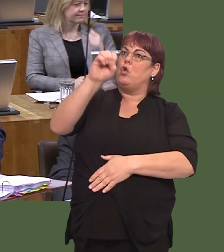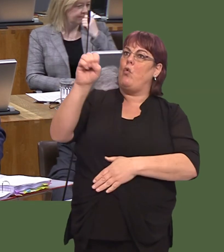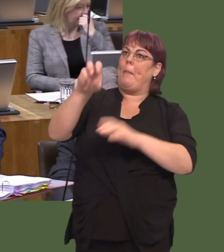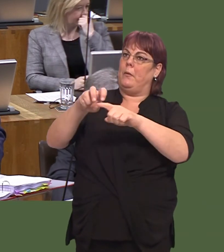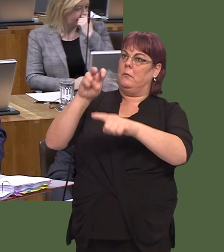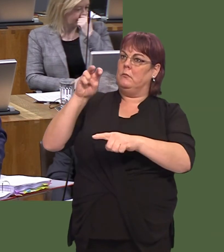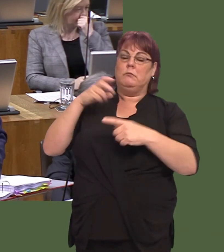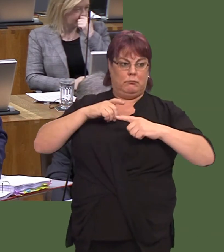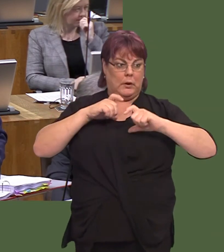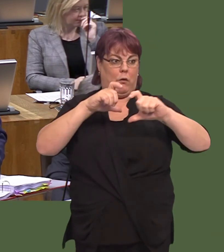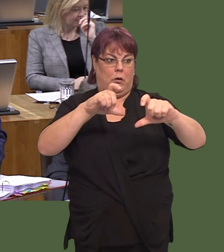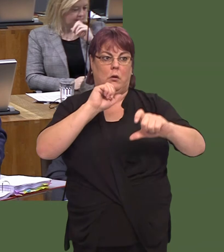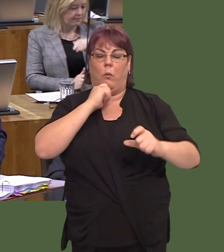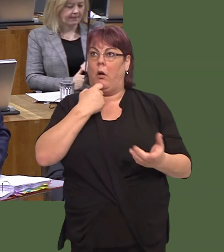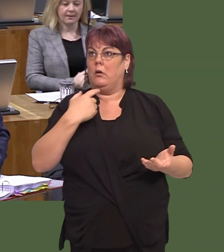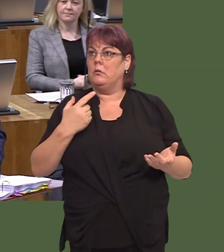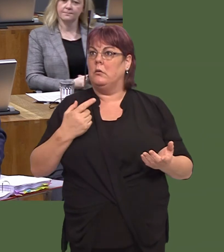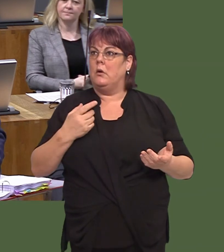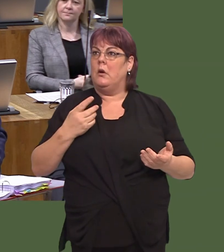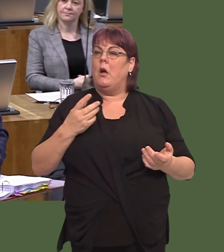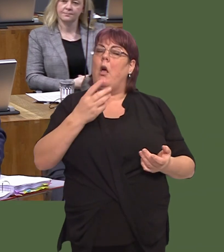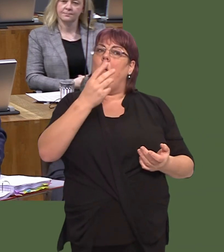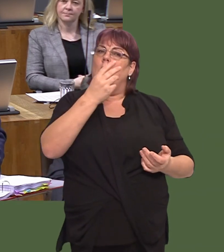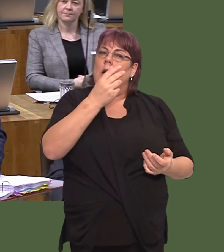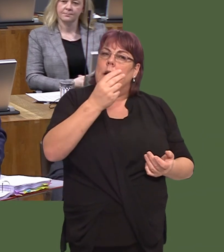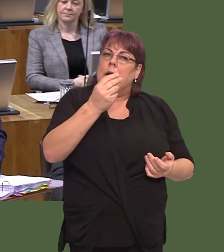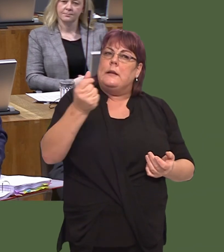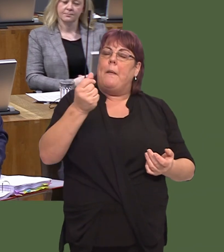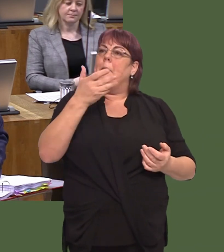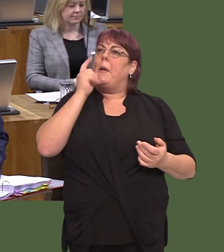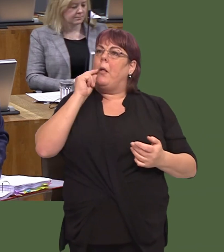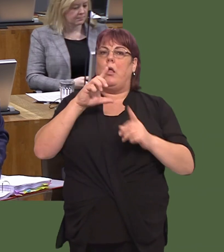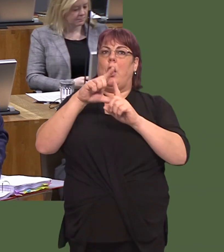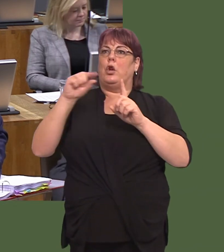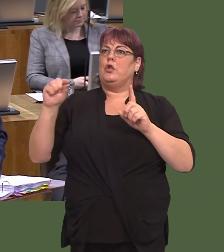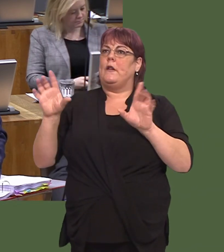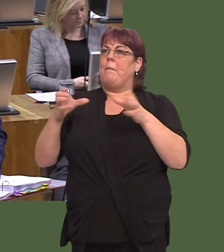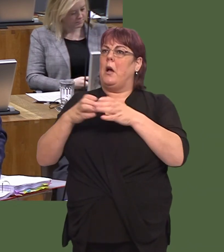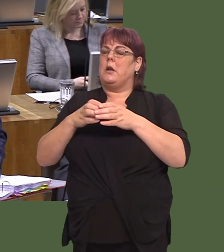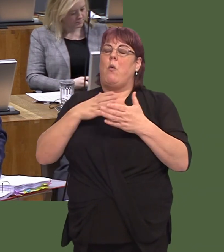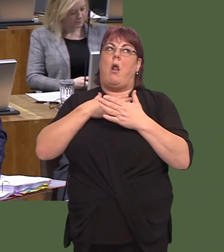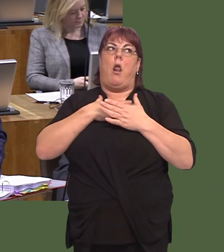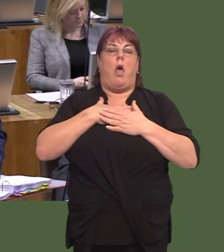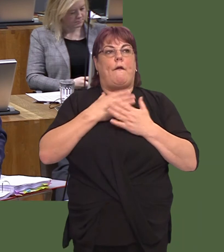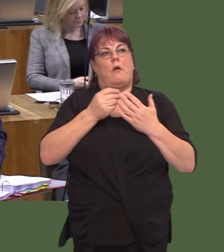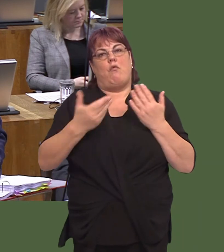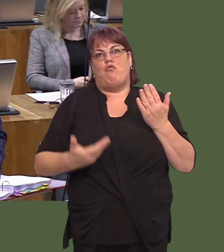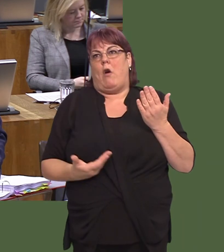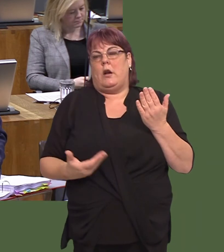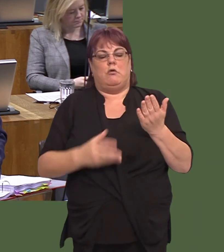Carwyn Jones: There are someónot all, in fairness, but there are someówithin the Conservative Party who would love to get rid of so many of the protections that have been built up over many, many years.